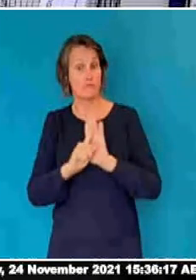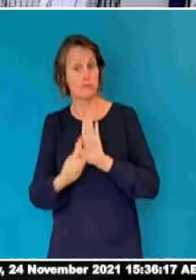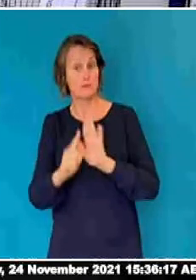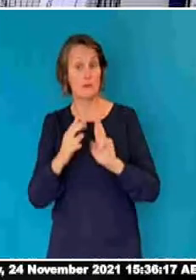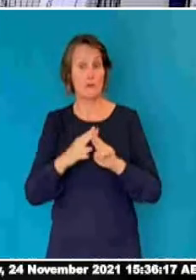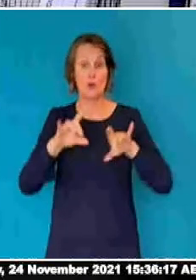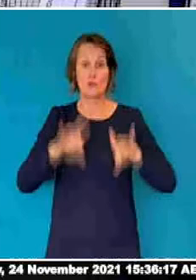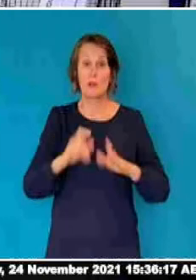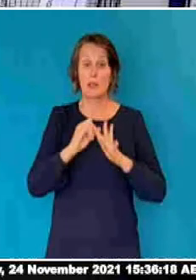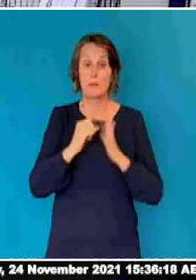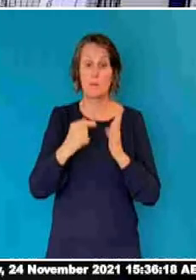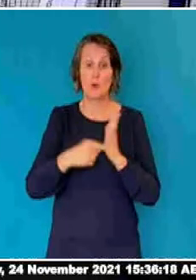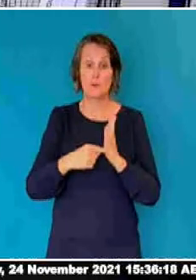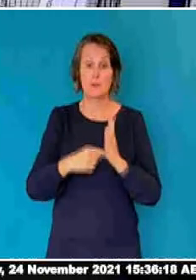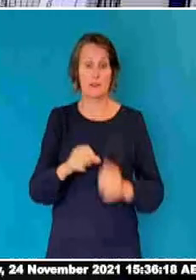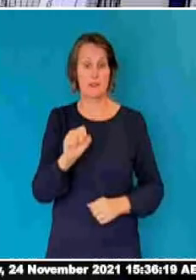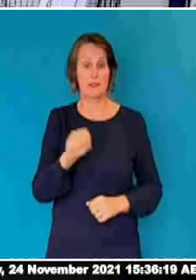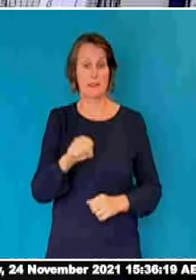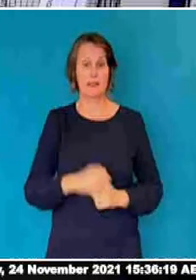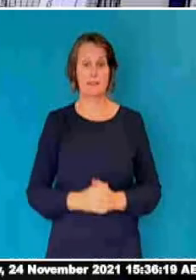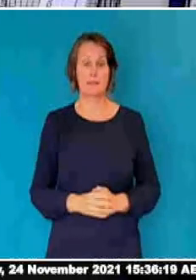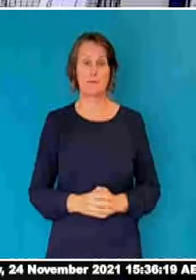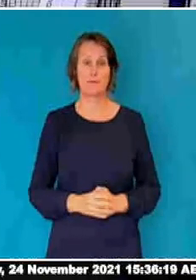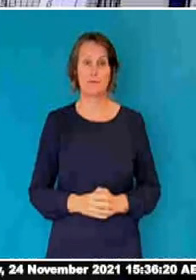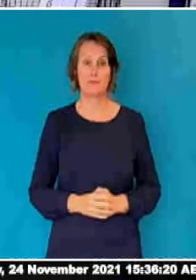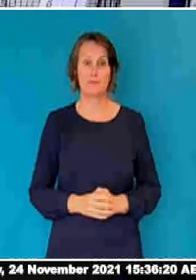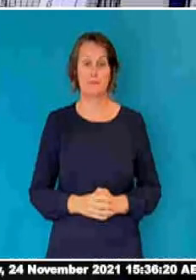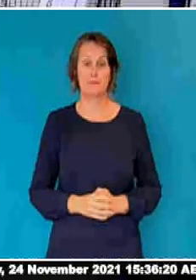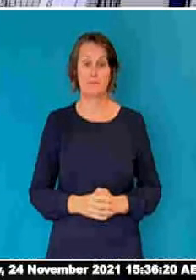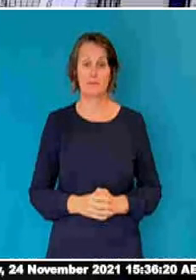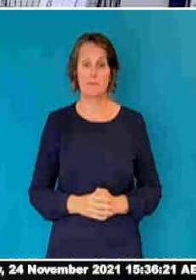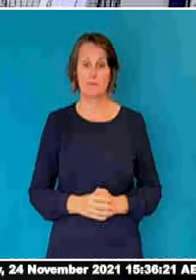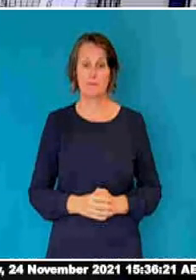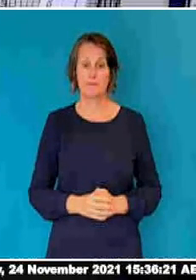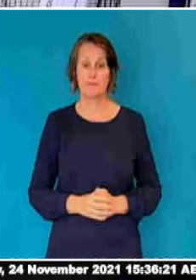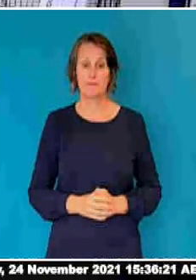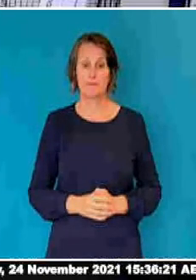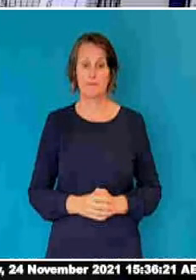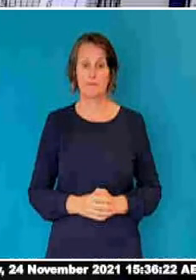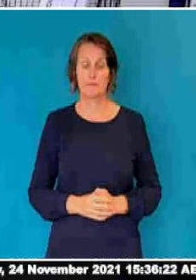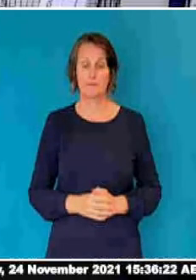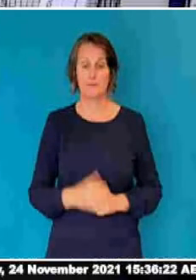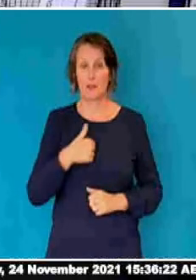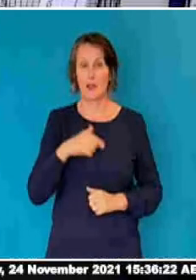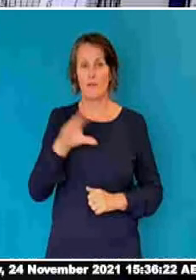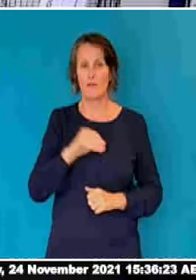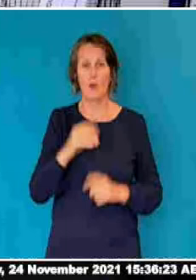From Ashurst lawyers, Woodbury, initial S, I appear on behalf of Ms Davies